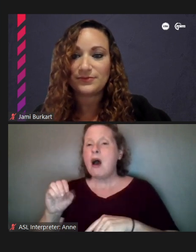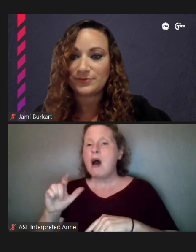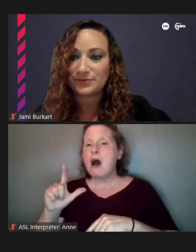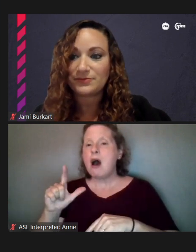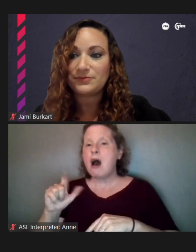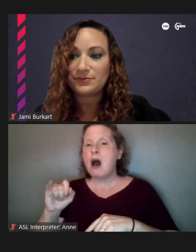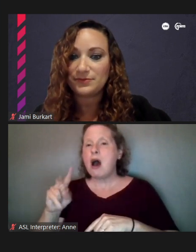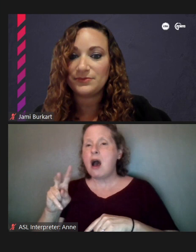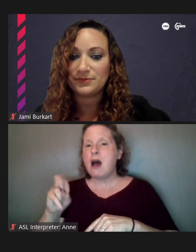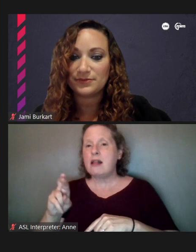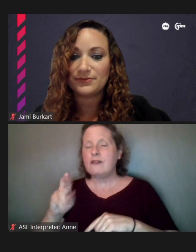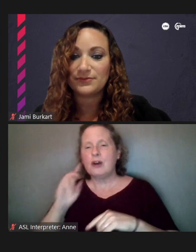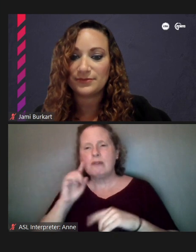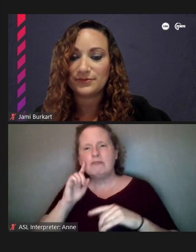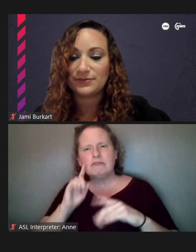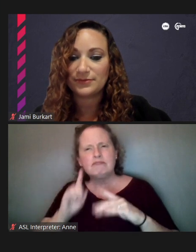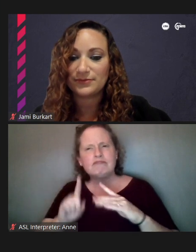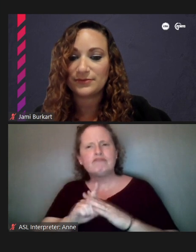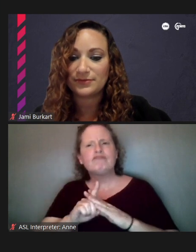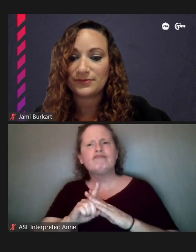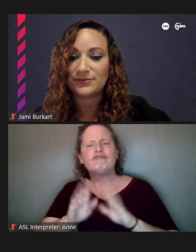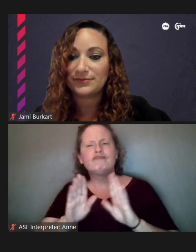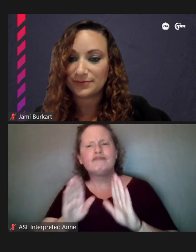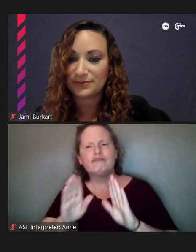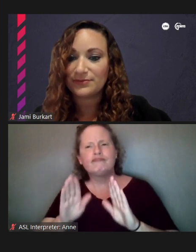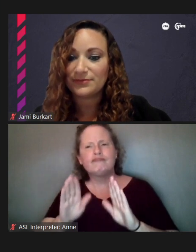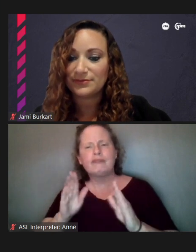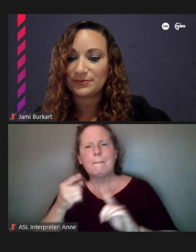just about the art and I know Justin Chamber and all those you know, they do so much with